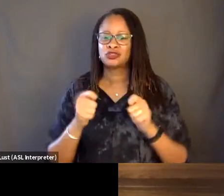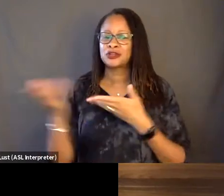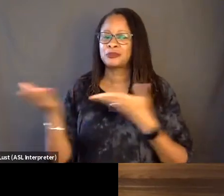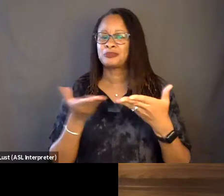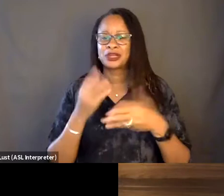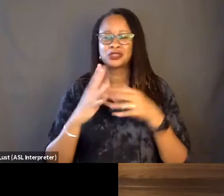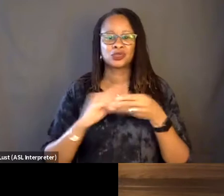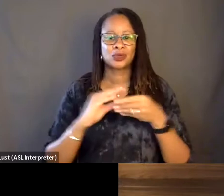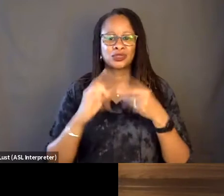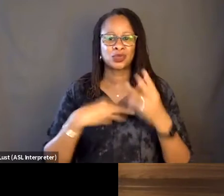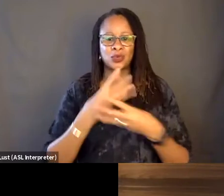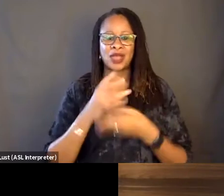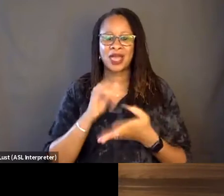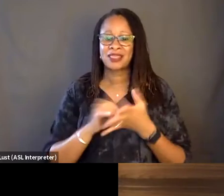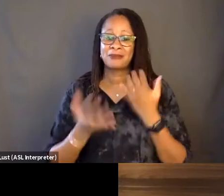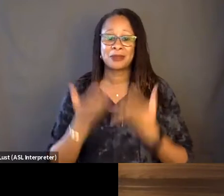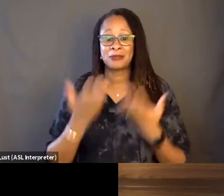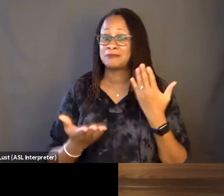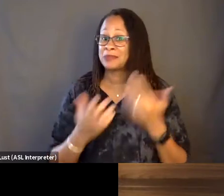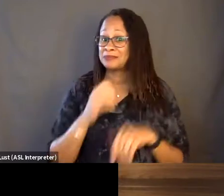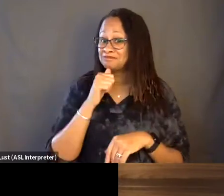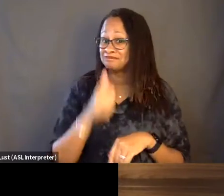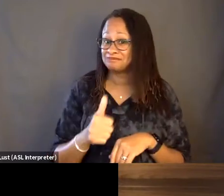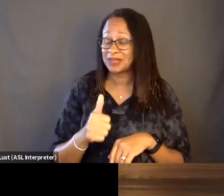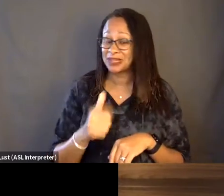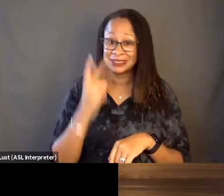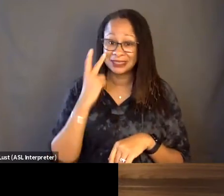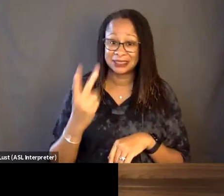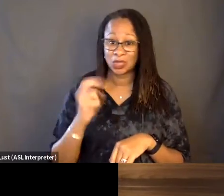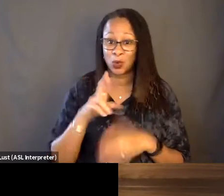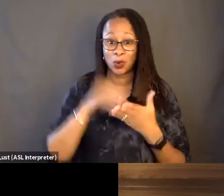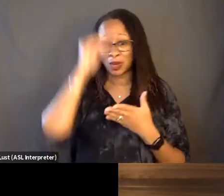that people might otherwise not get to see or learn about.